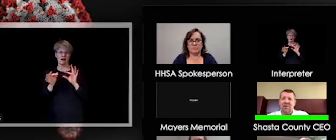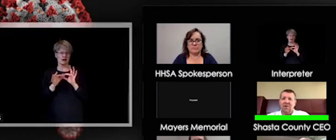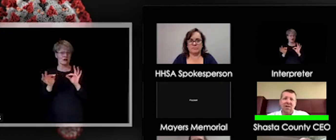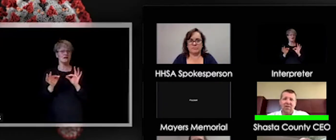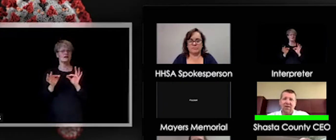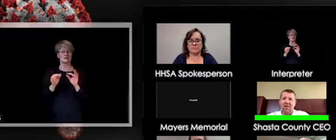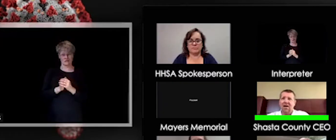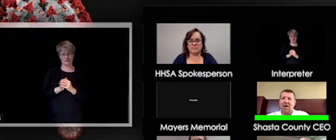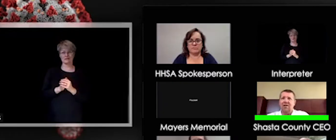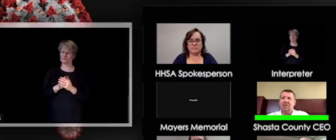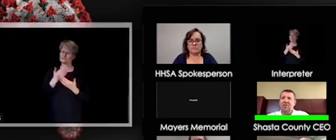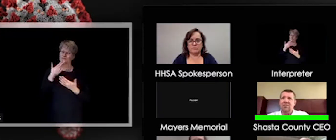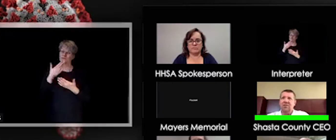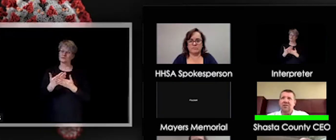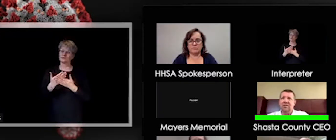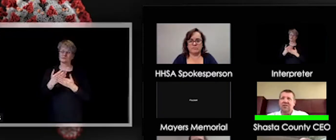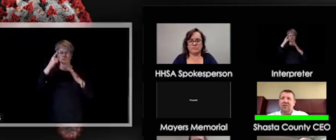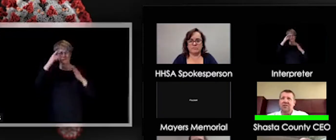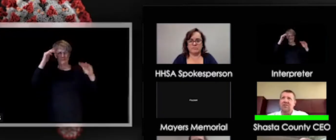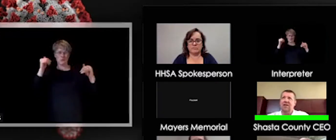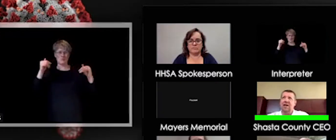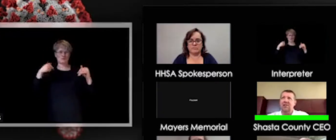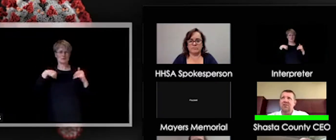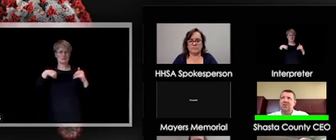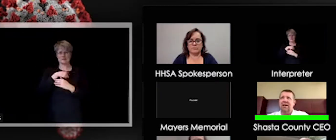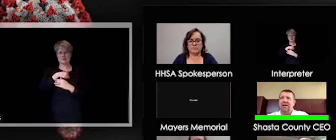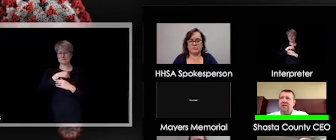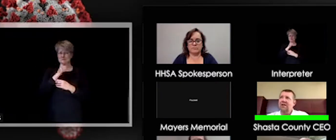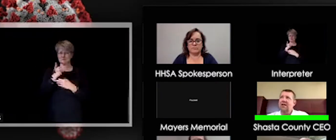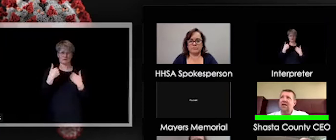that we don’t get there. Obviously, some of those tools exist if we had to do later,